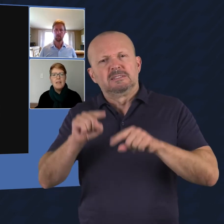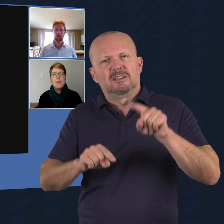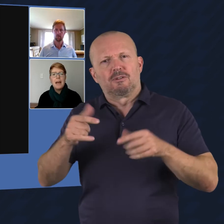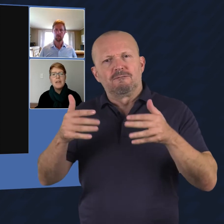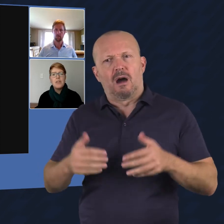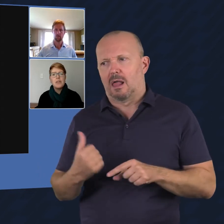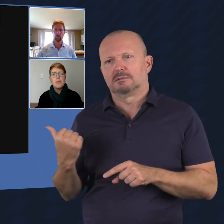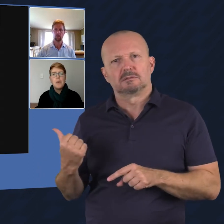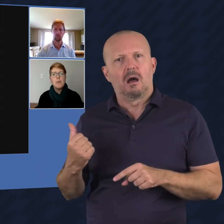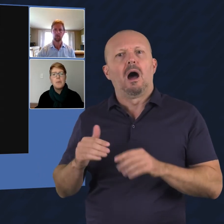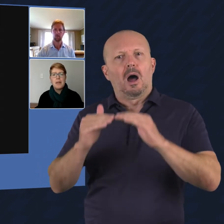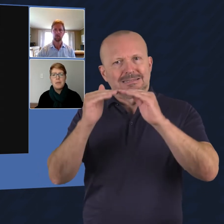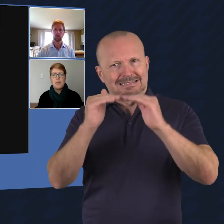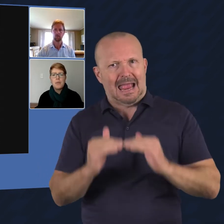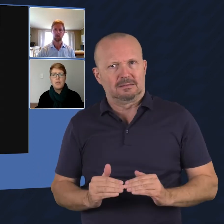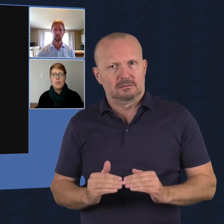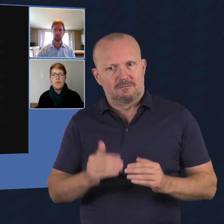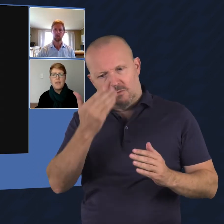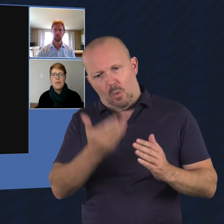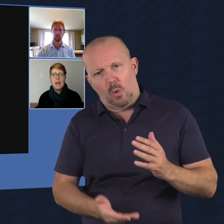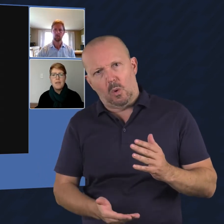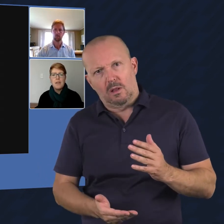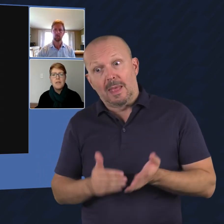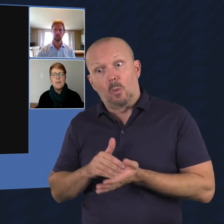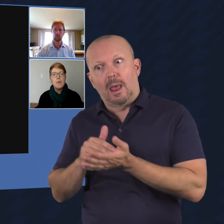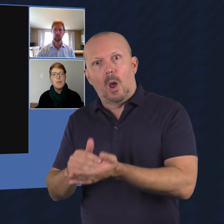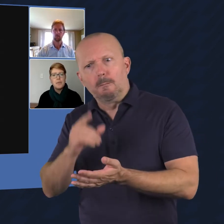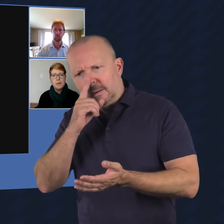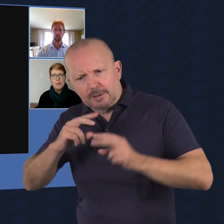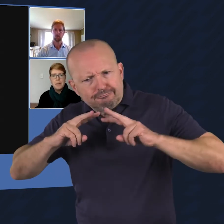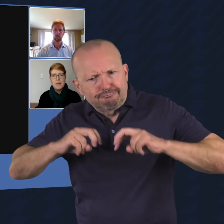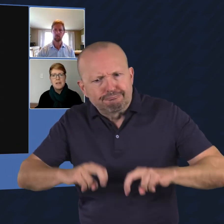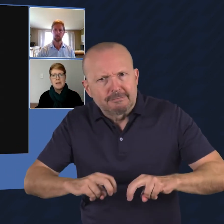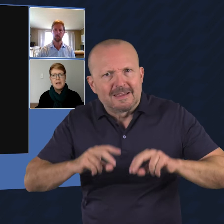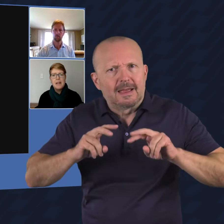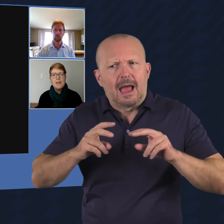This package includes multiple ways for researchers to investigate the nuts and bolts of Luke's music.